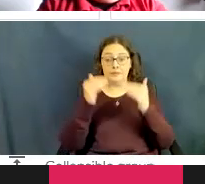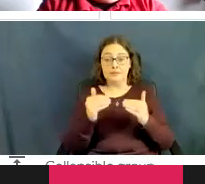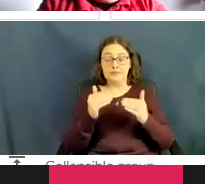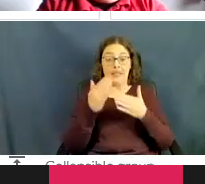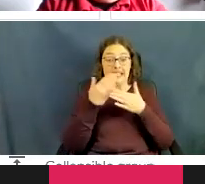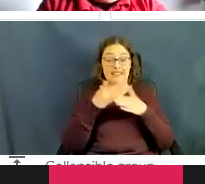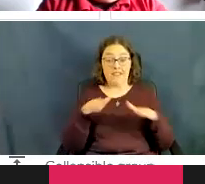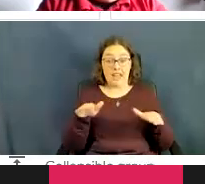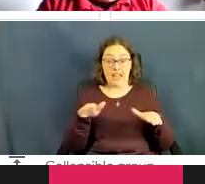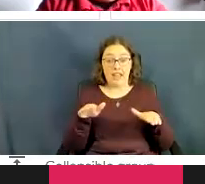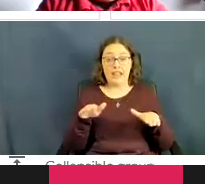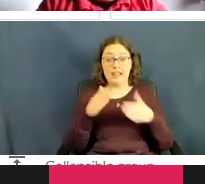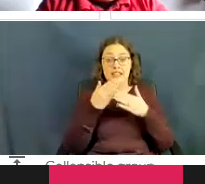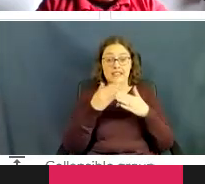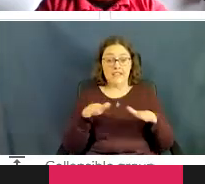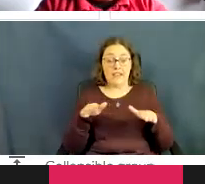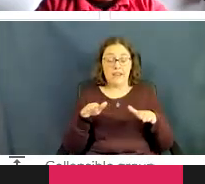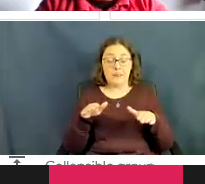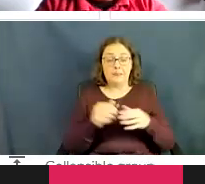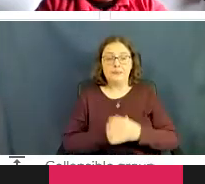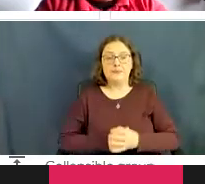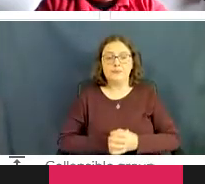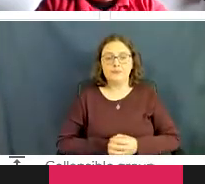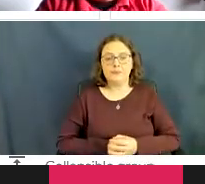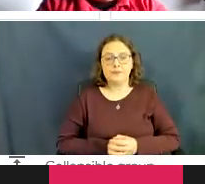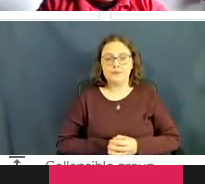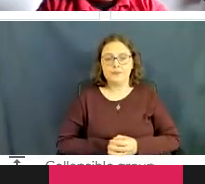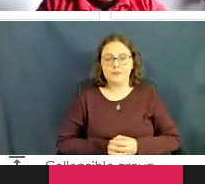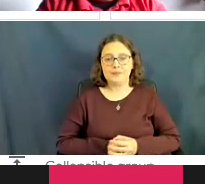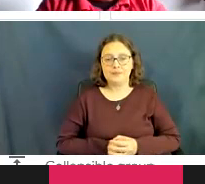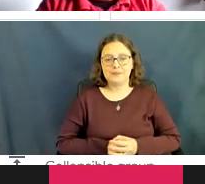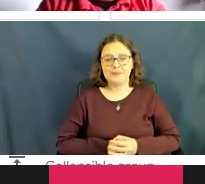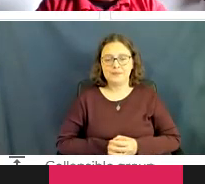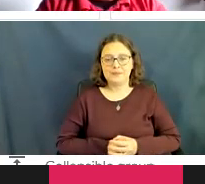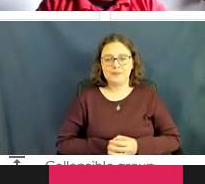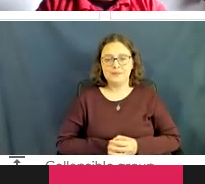as, copy. However you hear that today, copy that template the moment you open it up, save as.